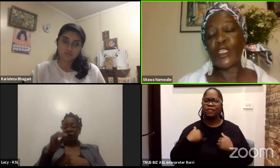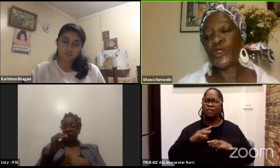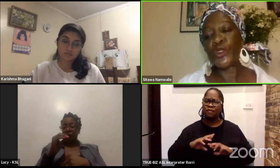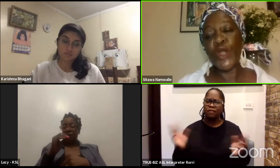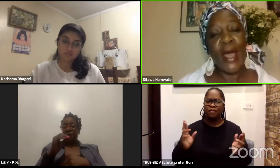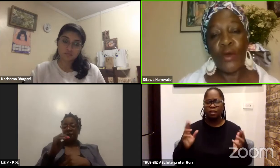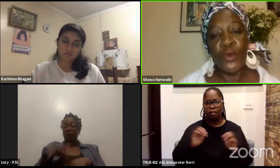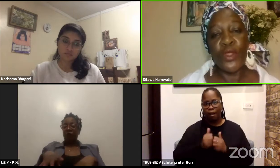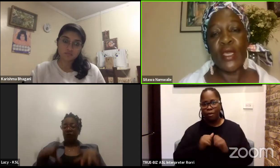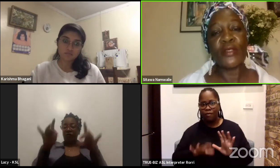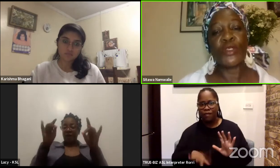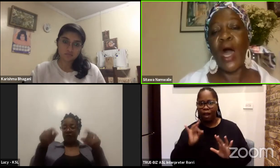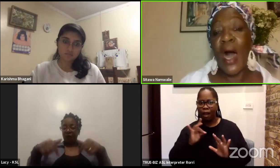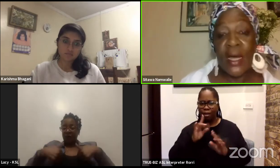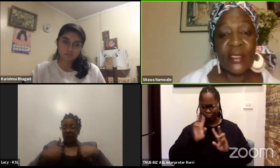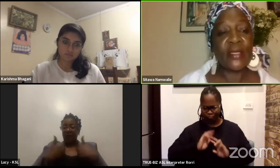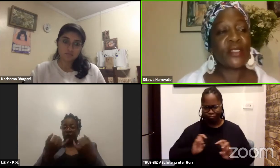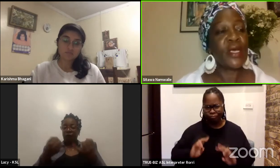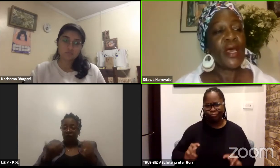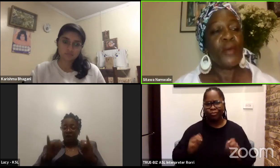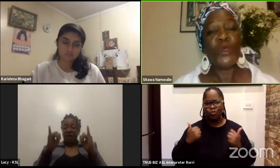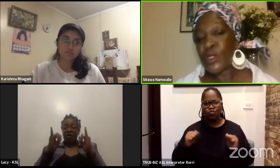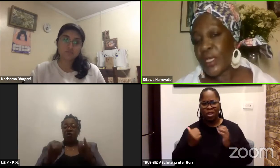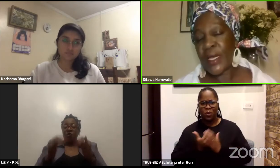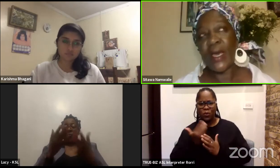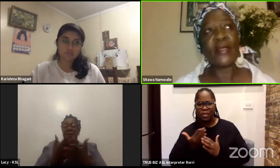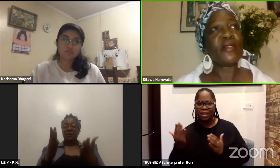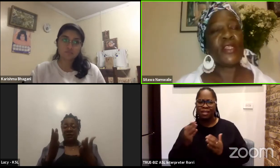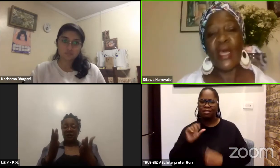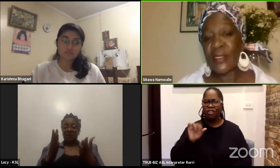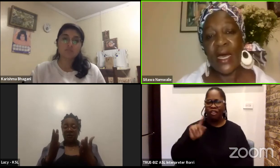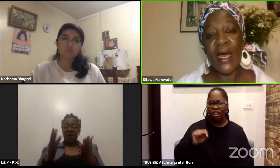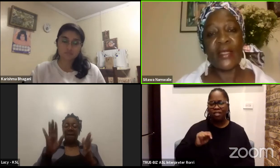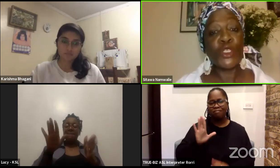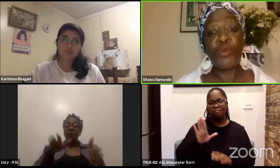to try out new things, art and music and theater and sport